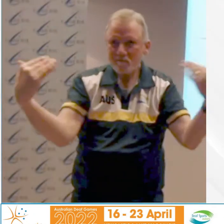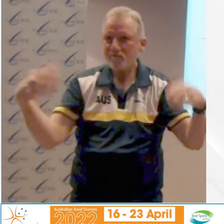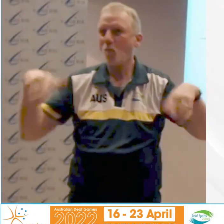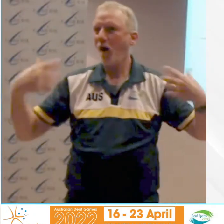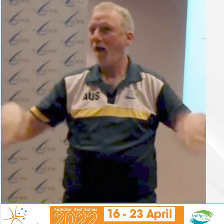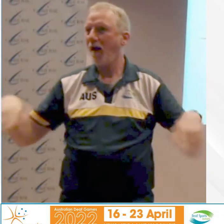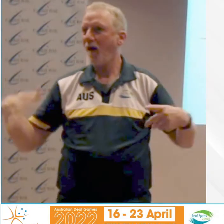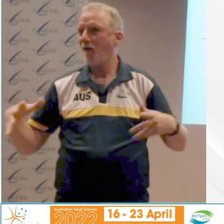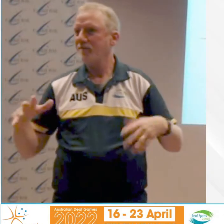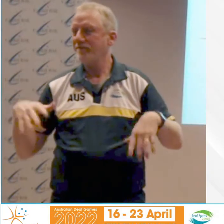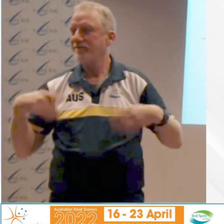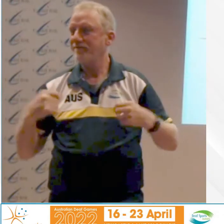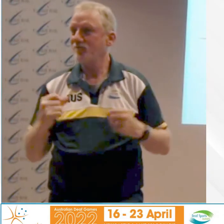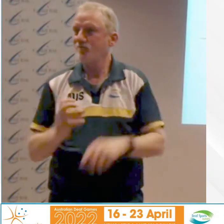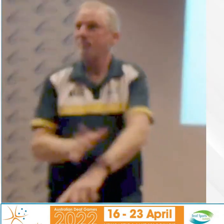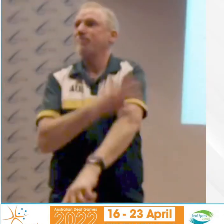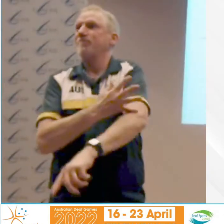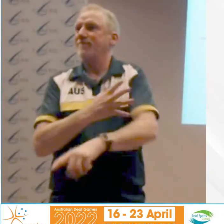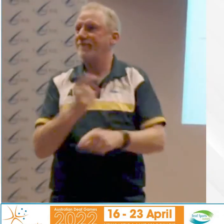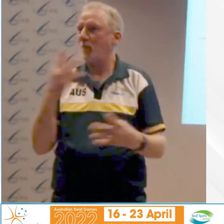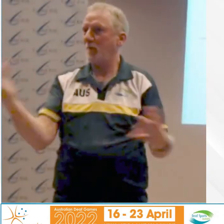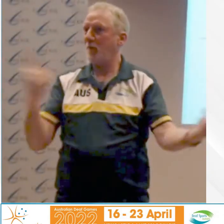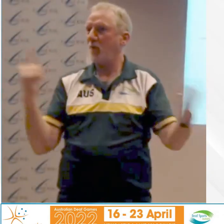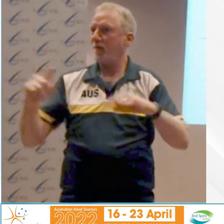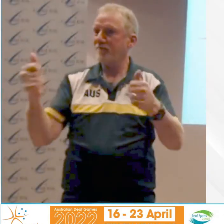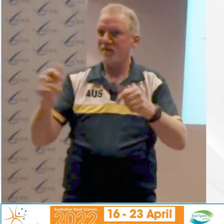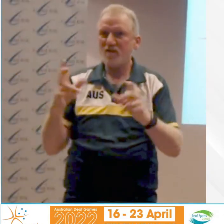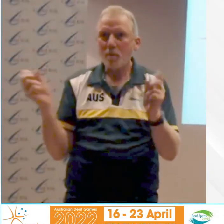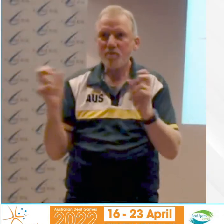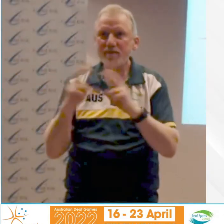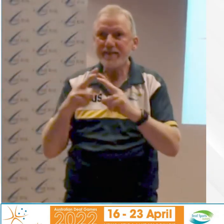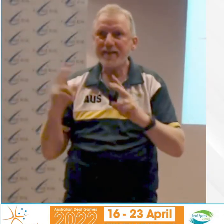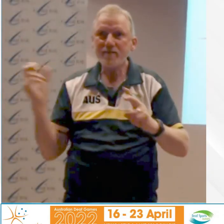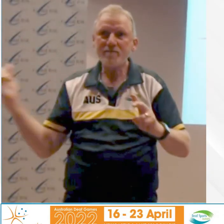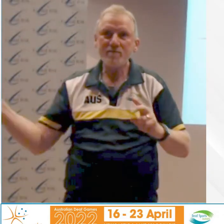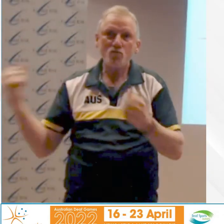welcome it's so nice to see so many people to make